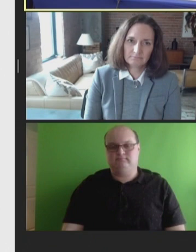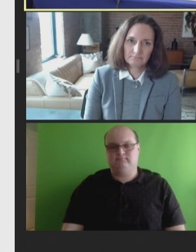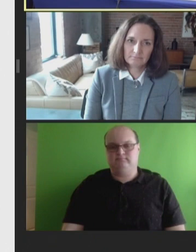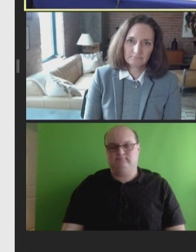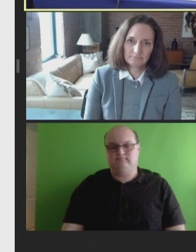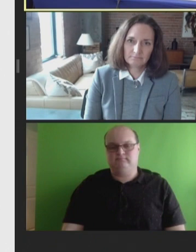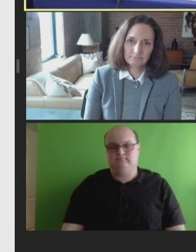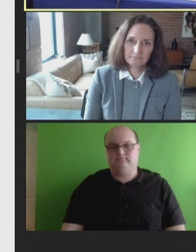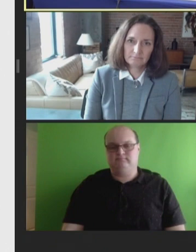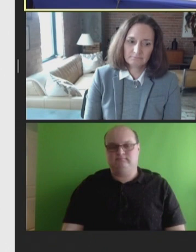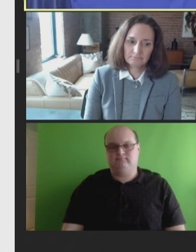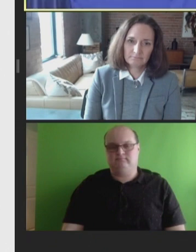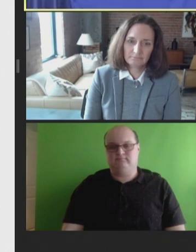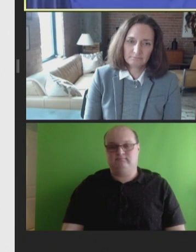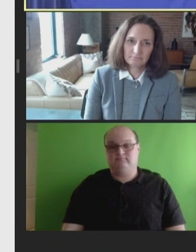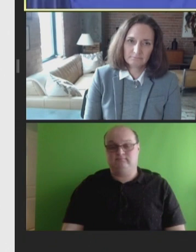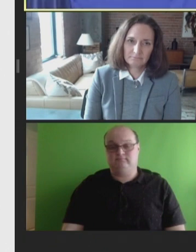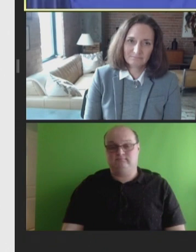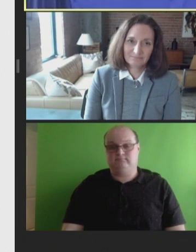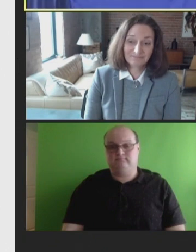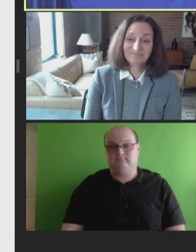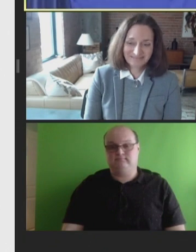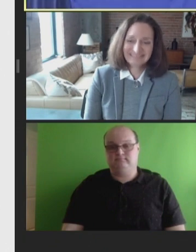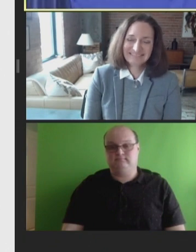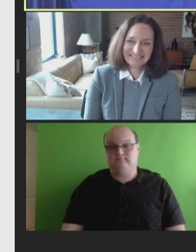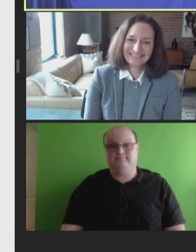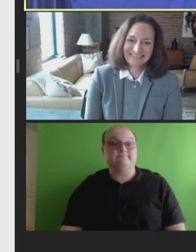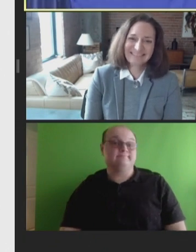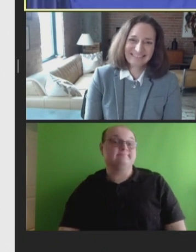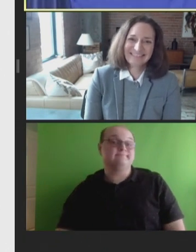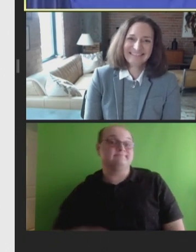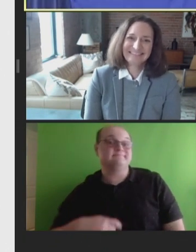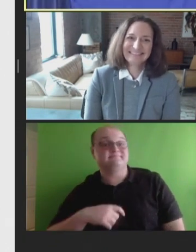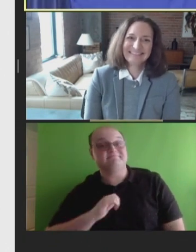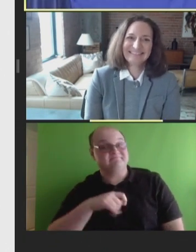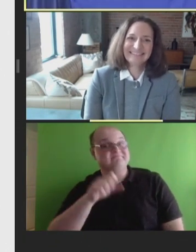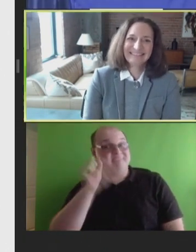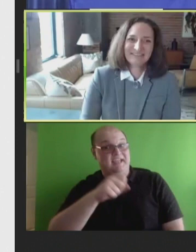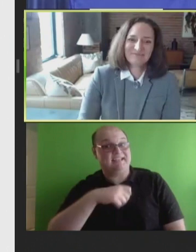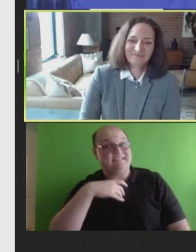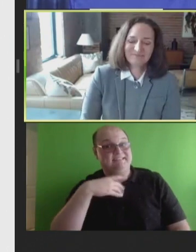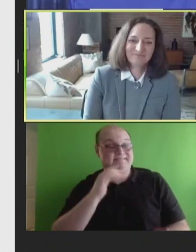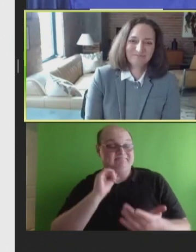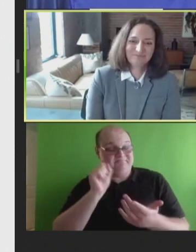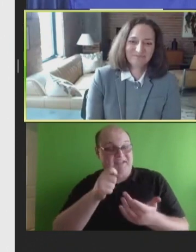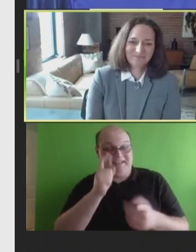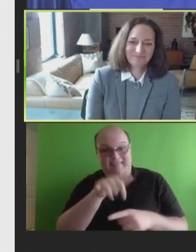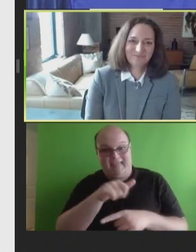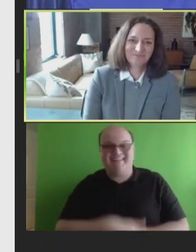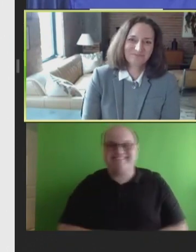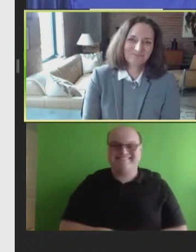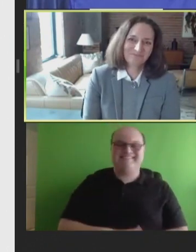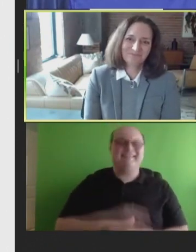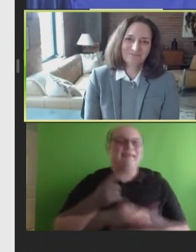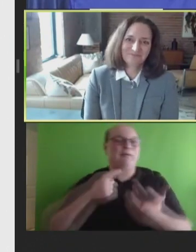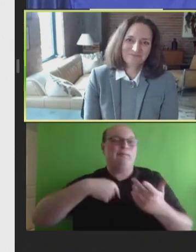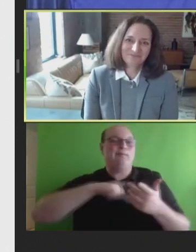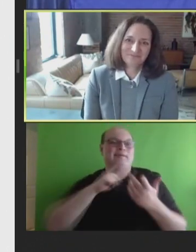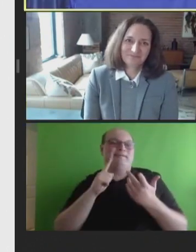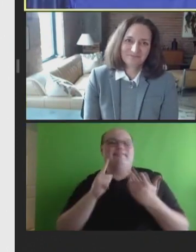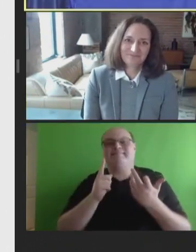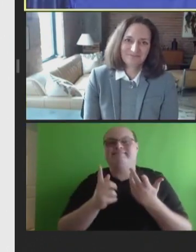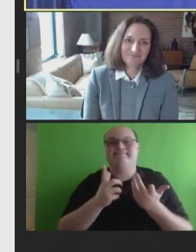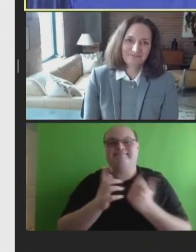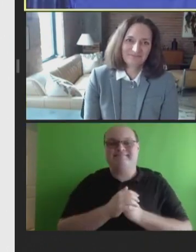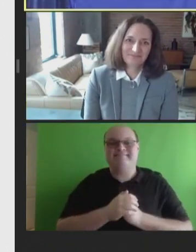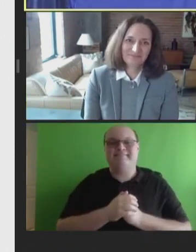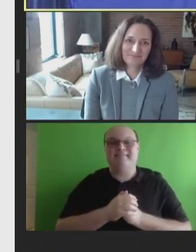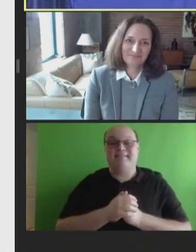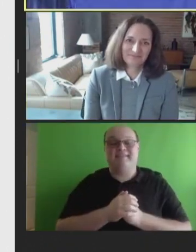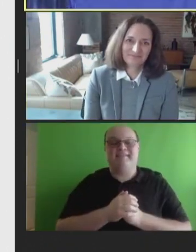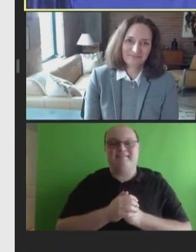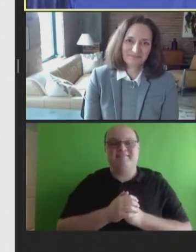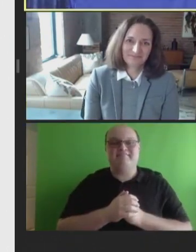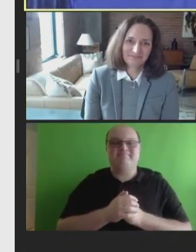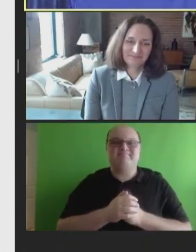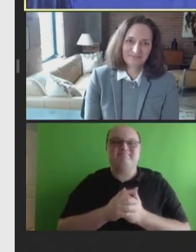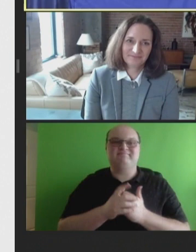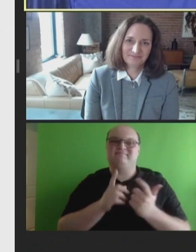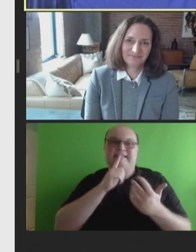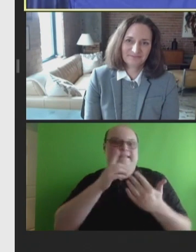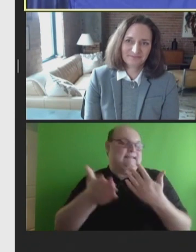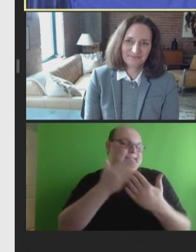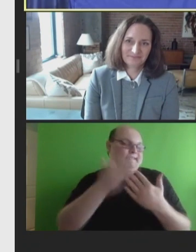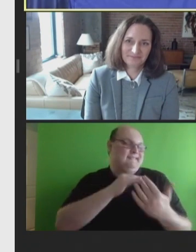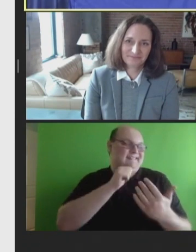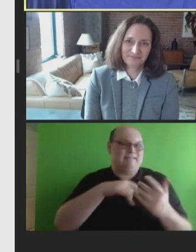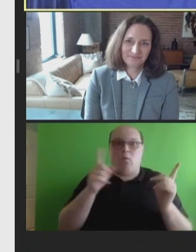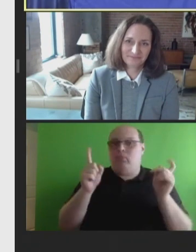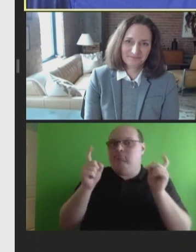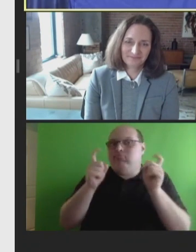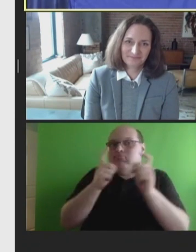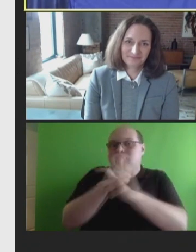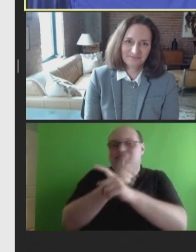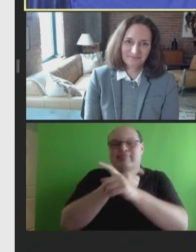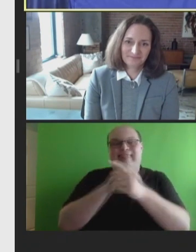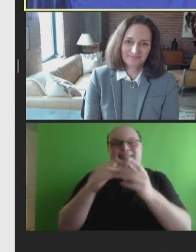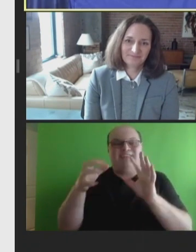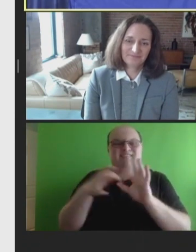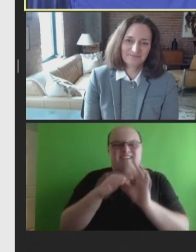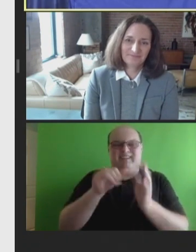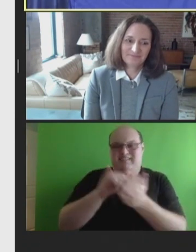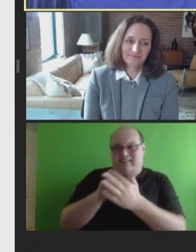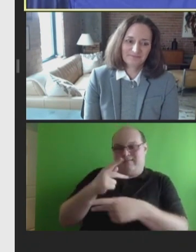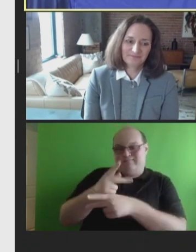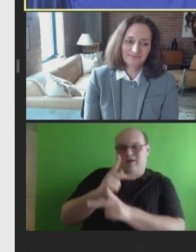you know, there's a lot of complicating factors with this particular product. And I think it,